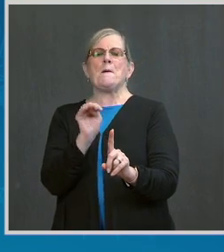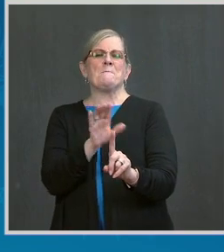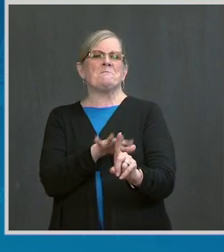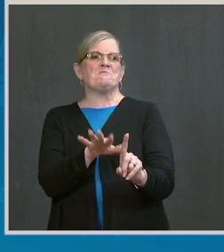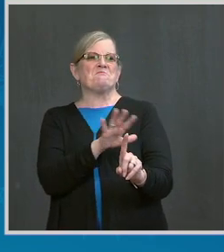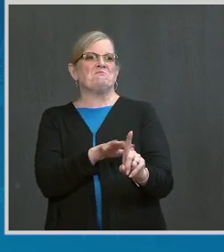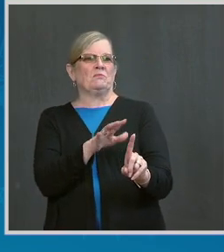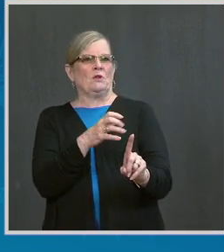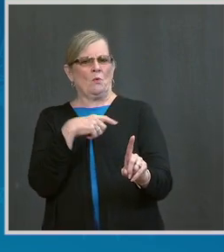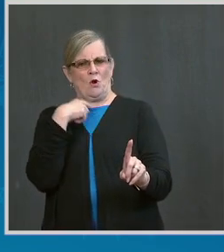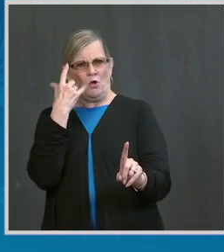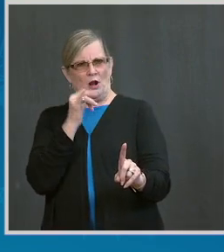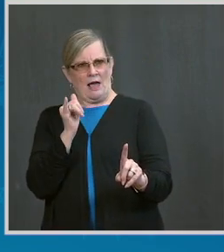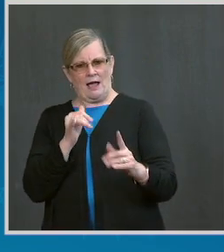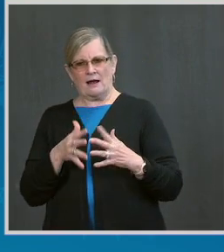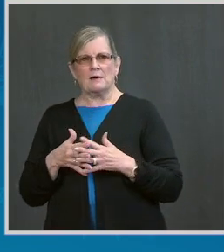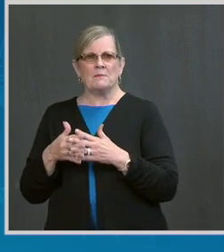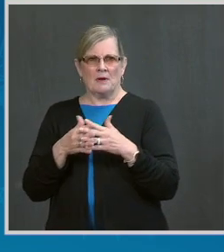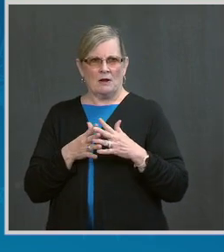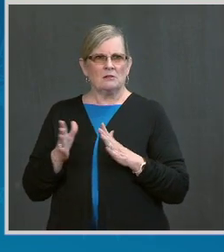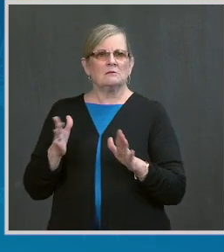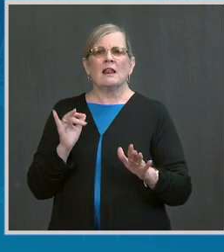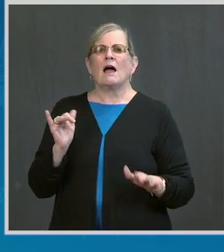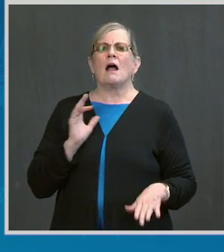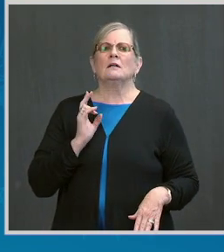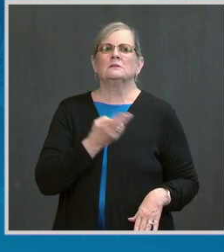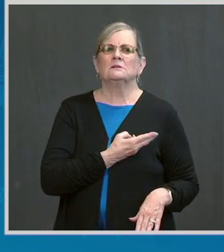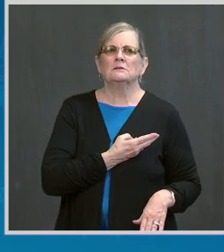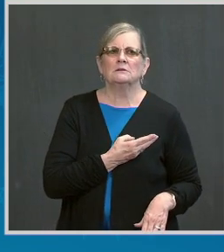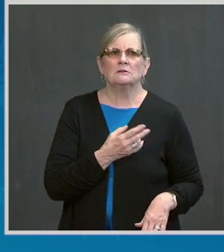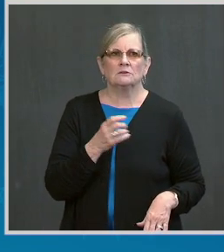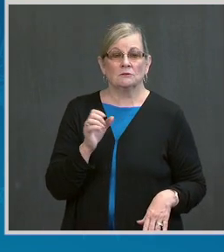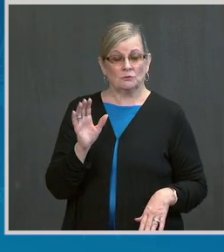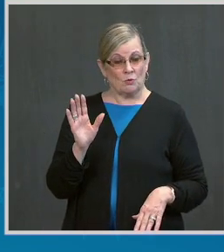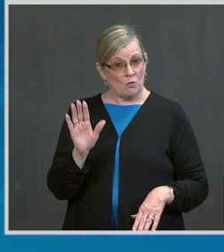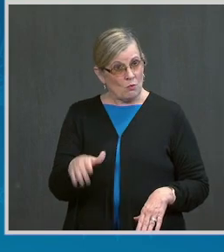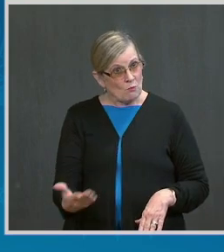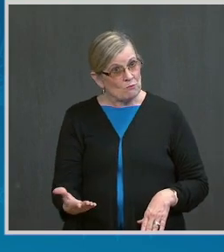In America, I do believe a harm against any one of us